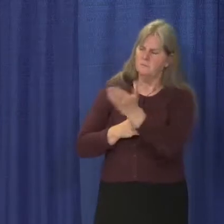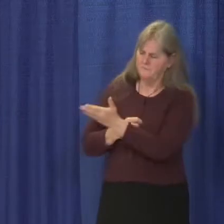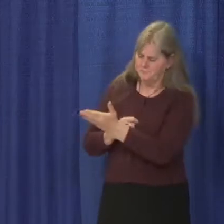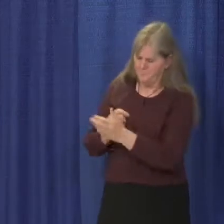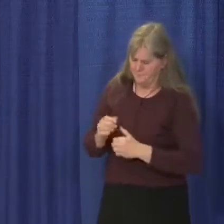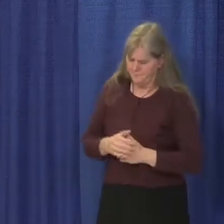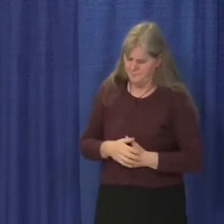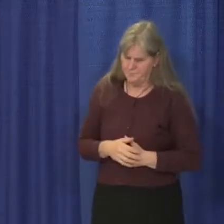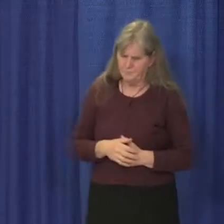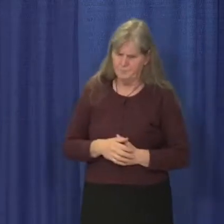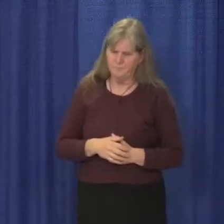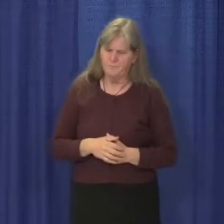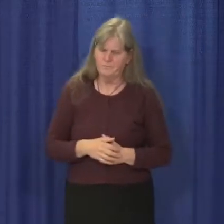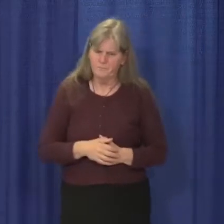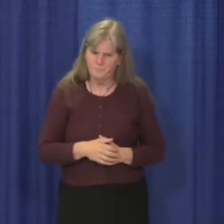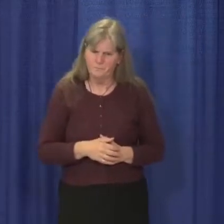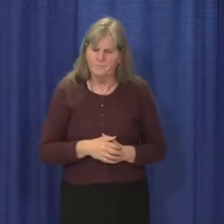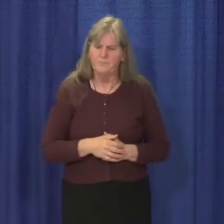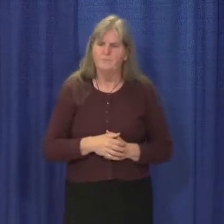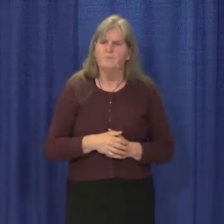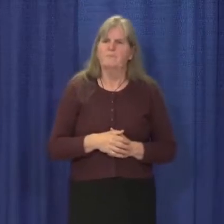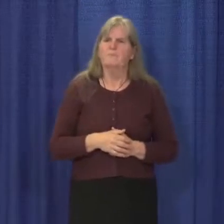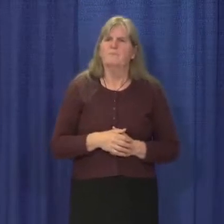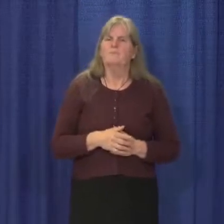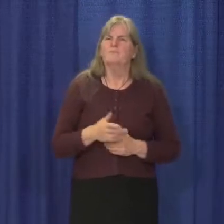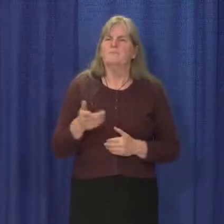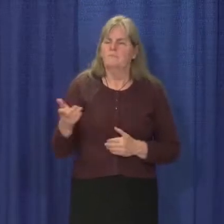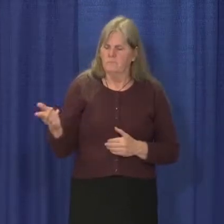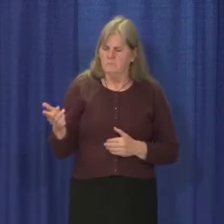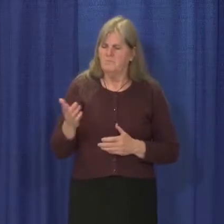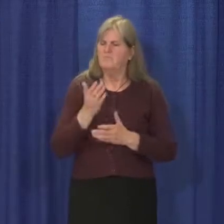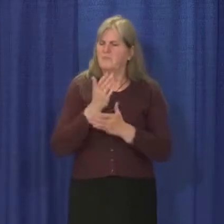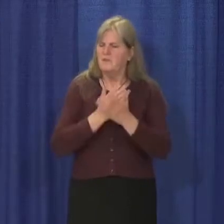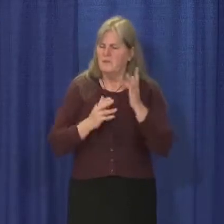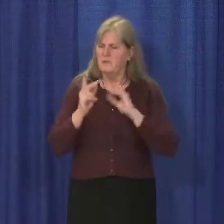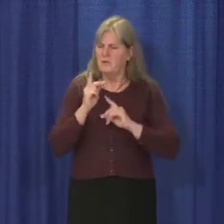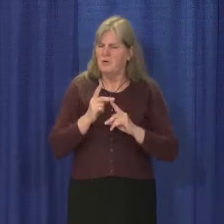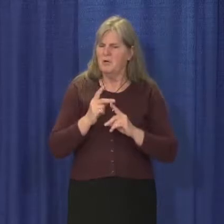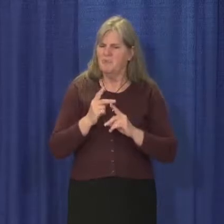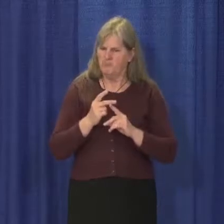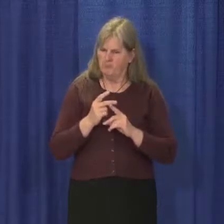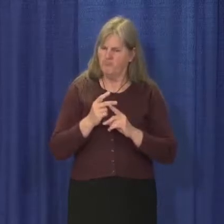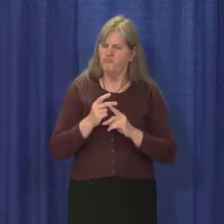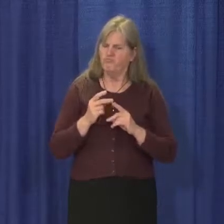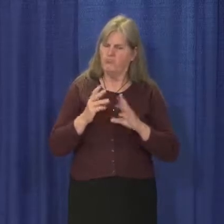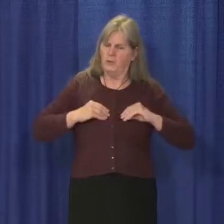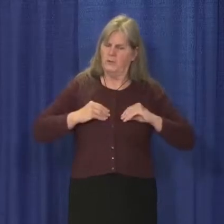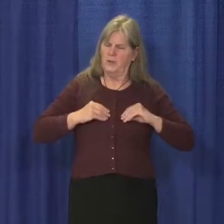jurisdictions embracing the idea of a vaccine passport or rejecting it where do we stand